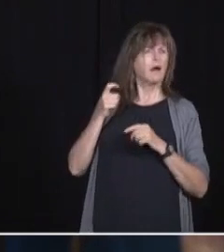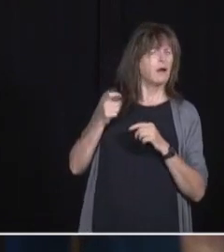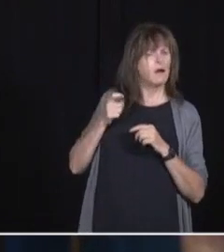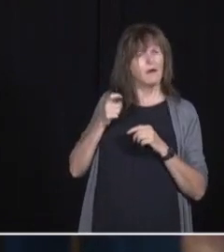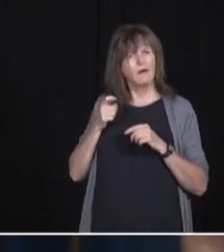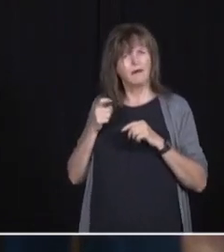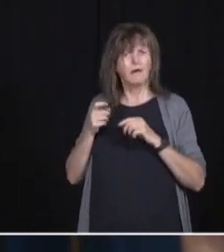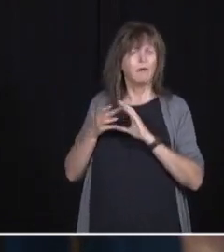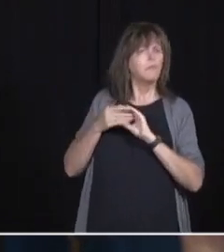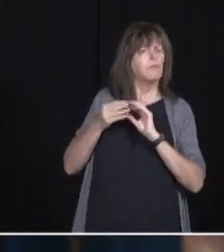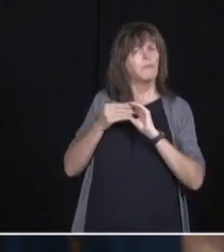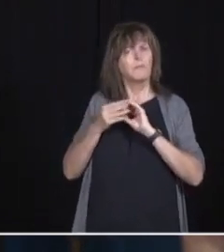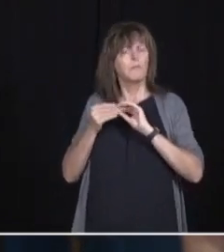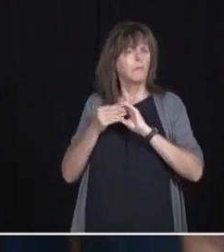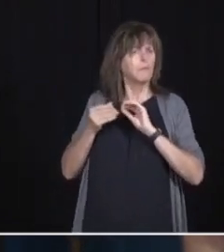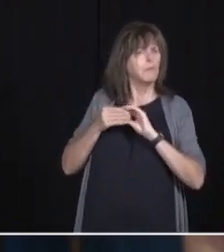You said before that you are looking to be around